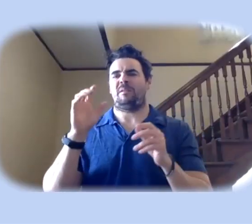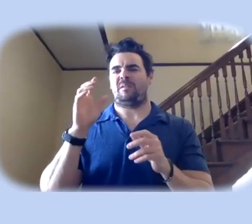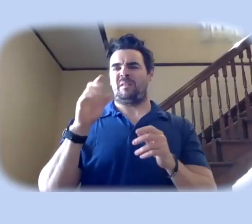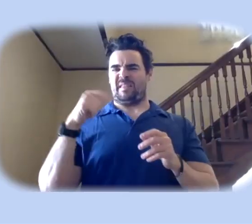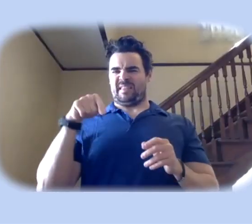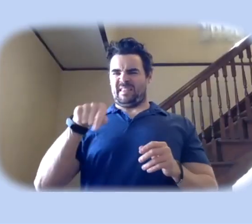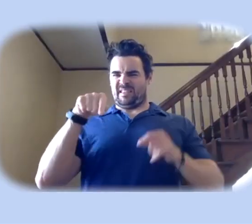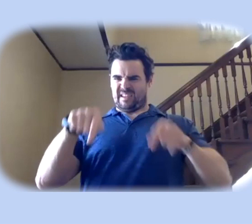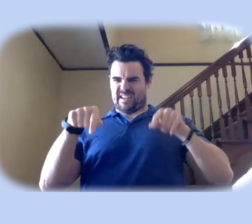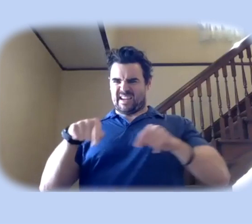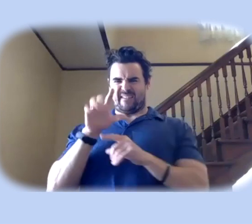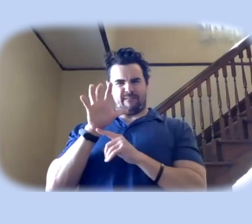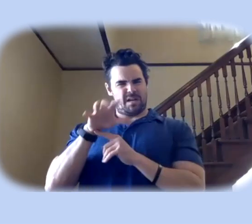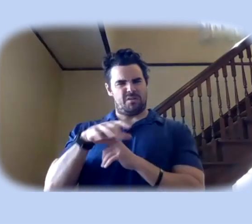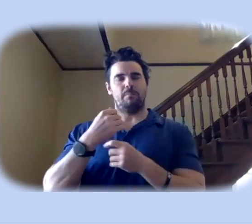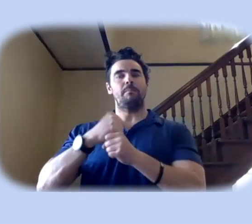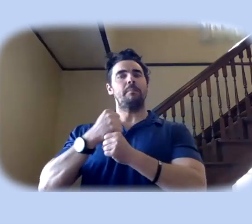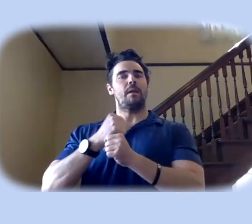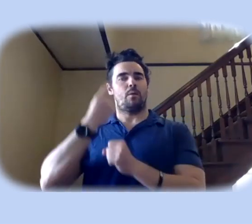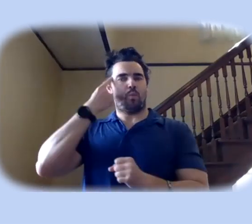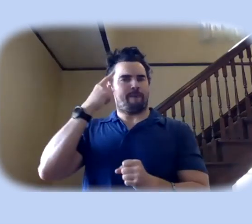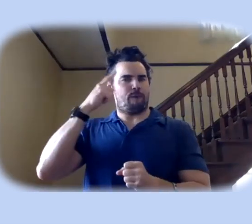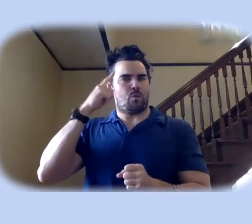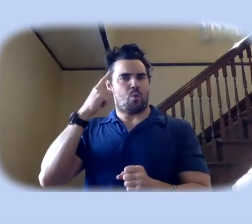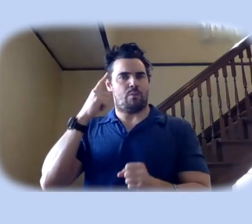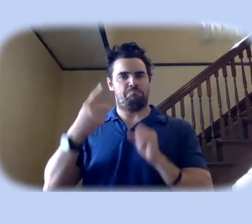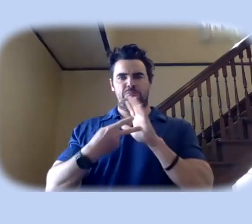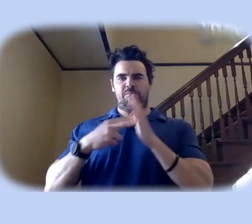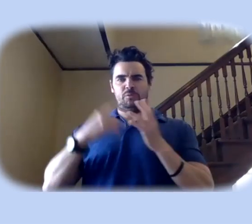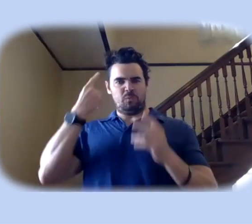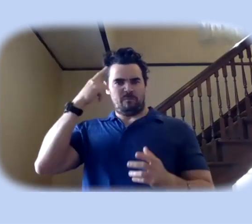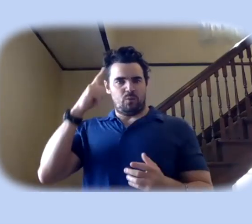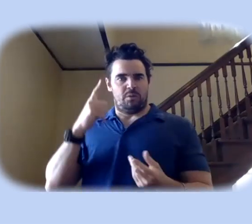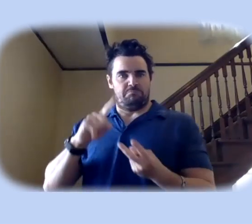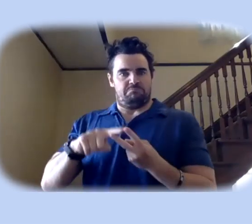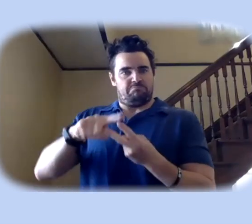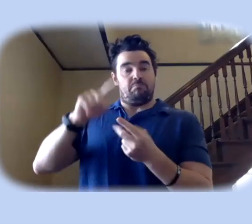All right, now let's talk about the video. We made this video for a couple reasons.